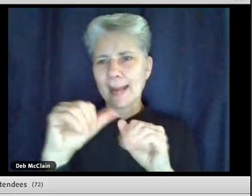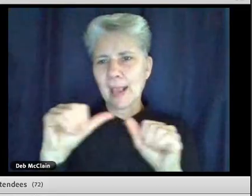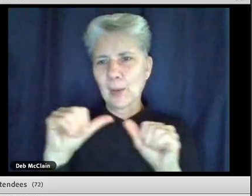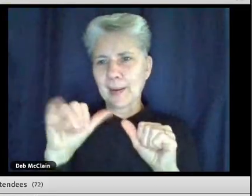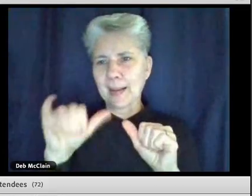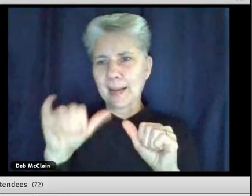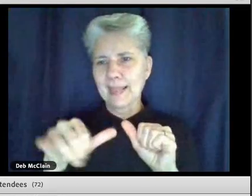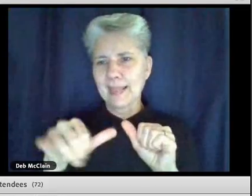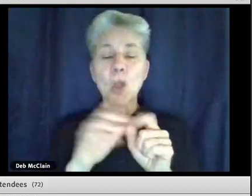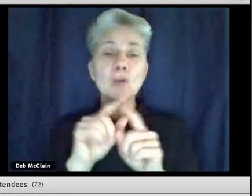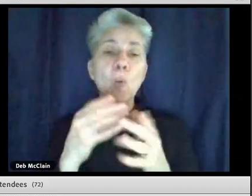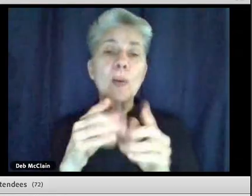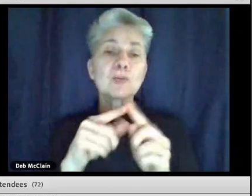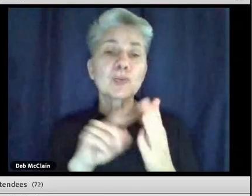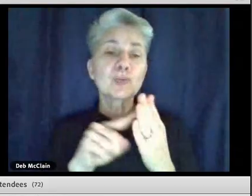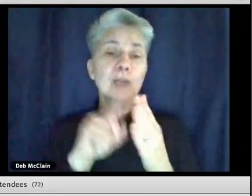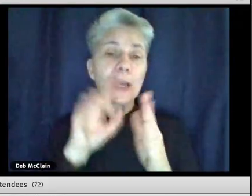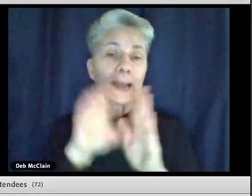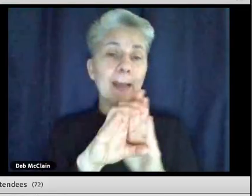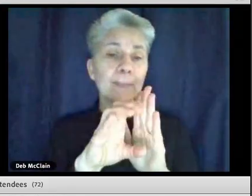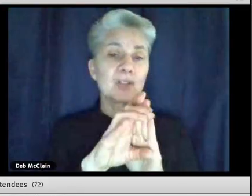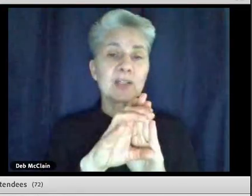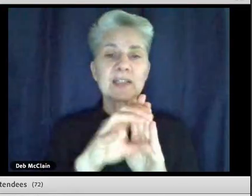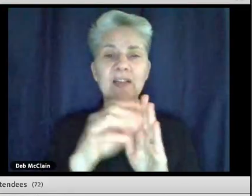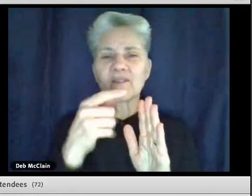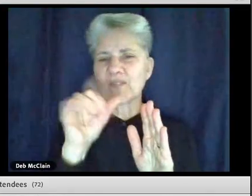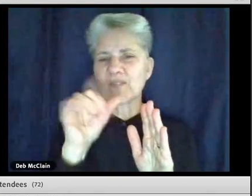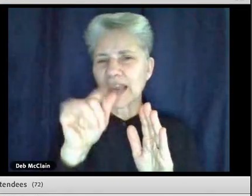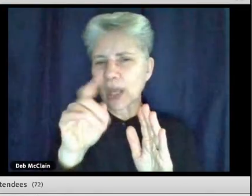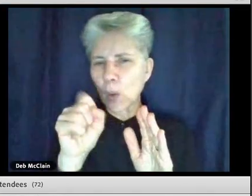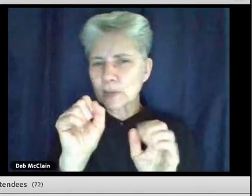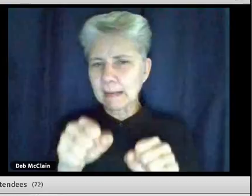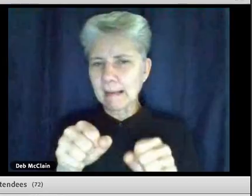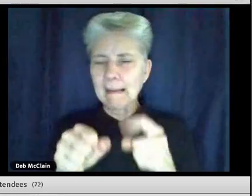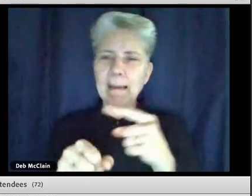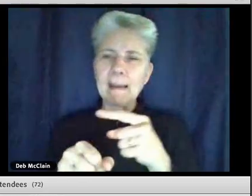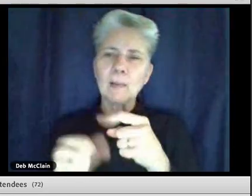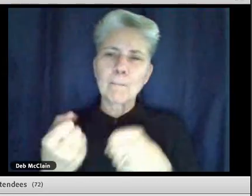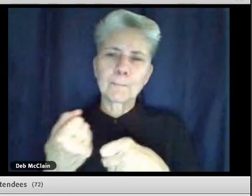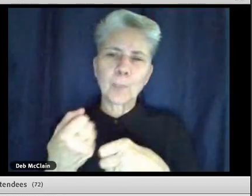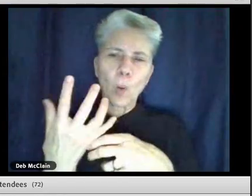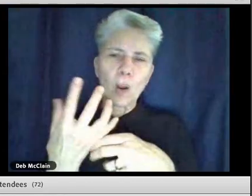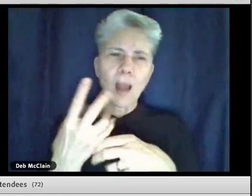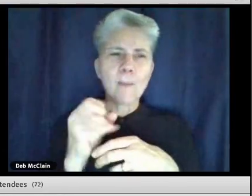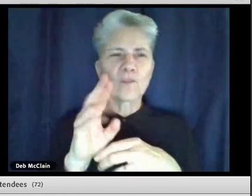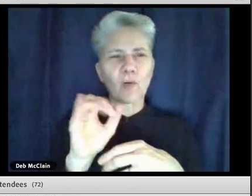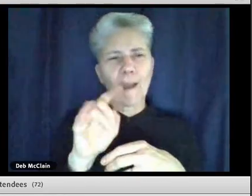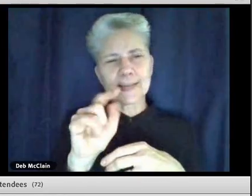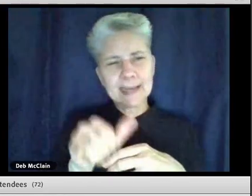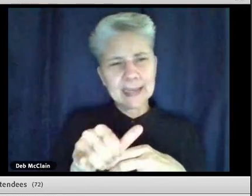There's no mountains in Wetumpka, pretty flat. There's lots of ways to check images and videos.